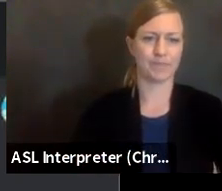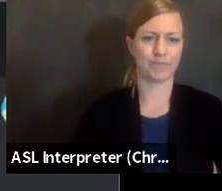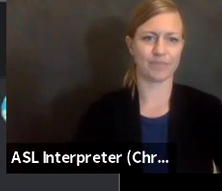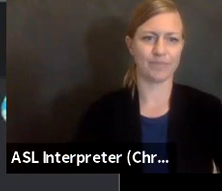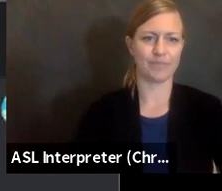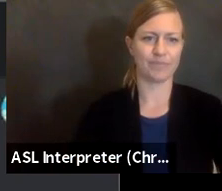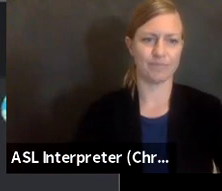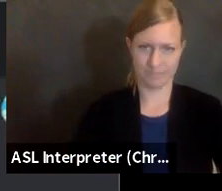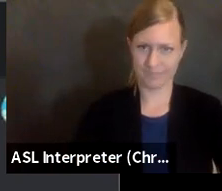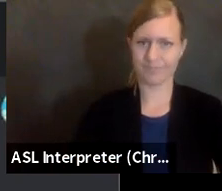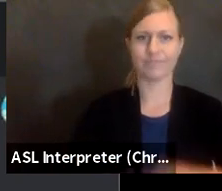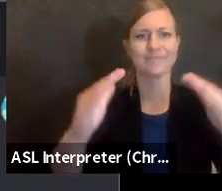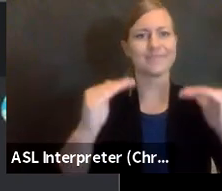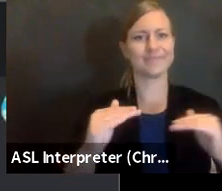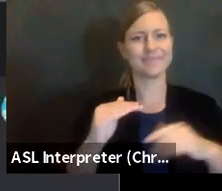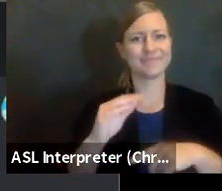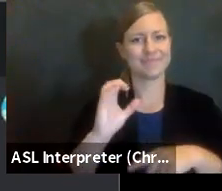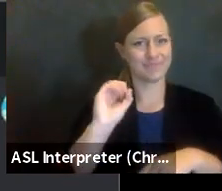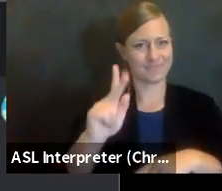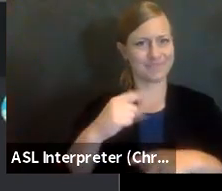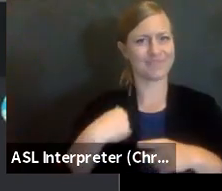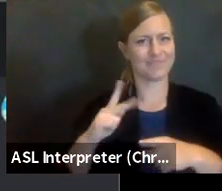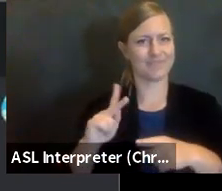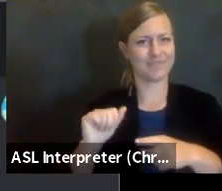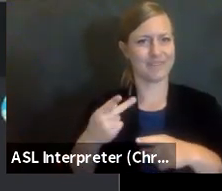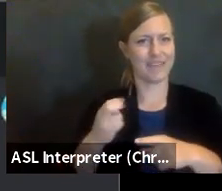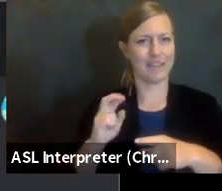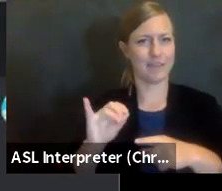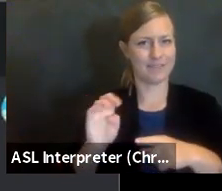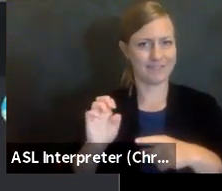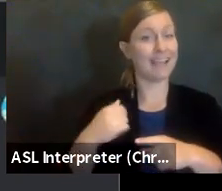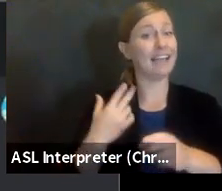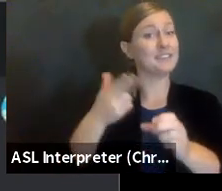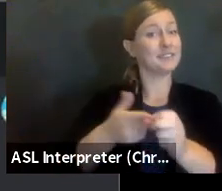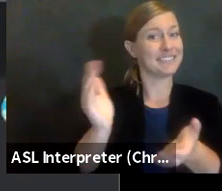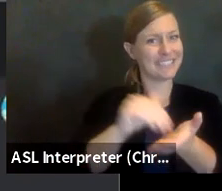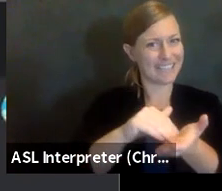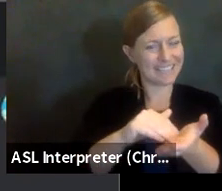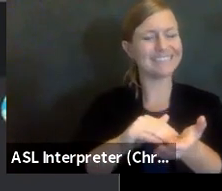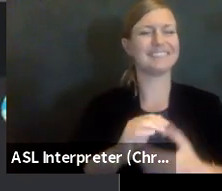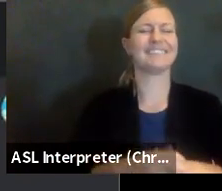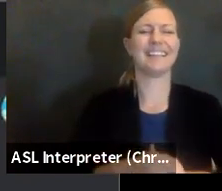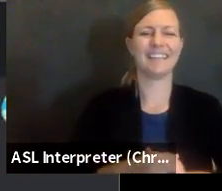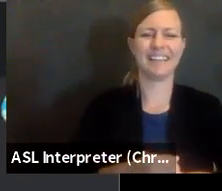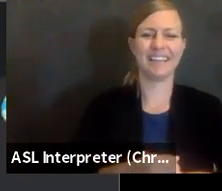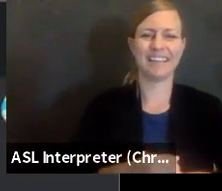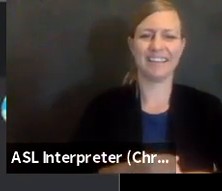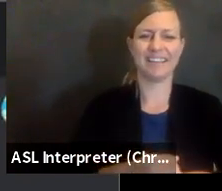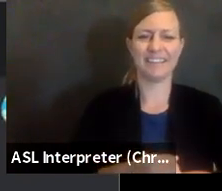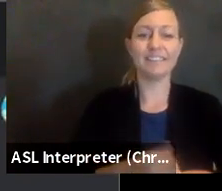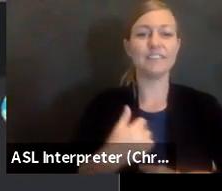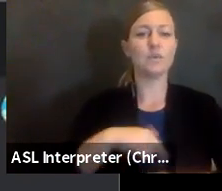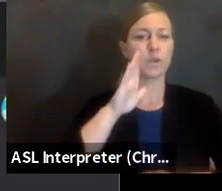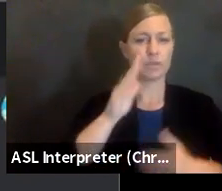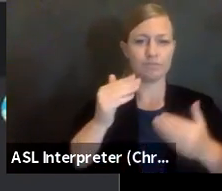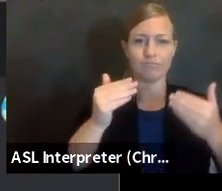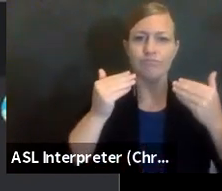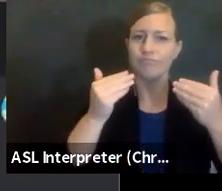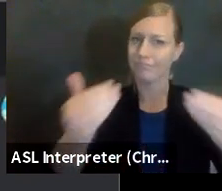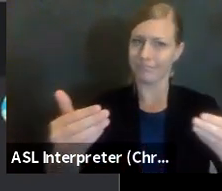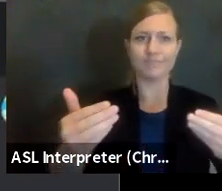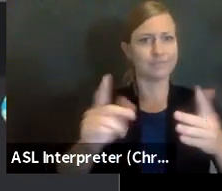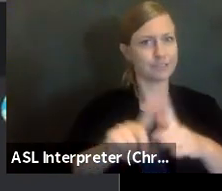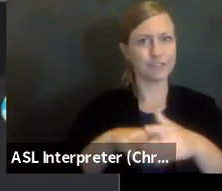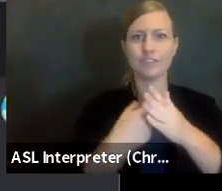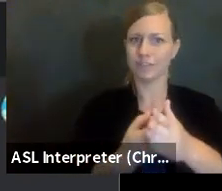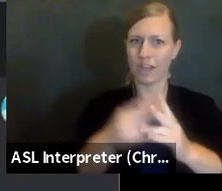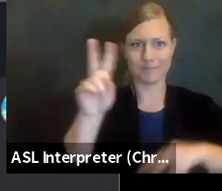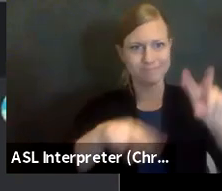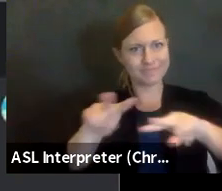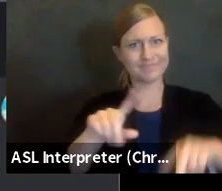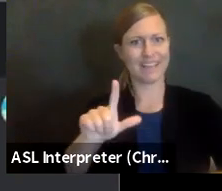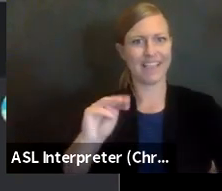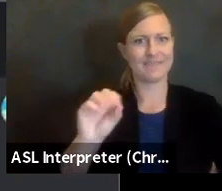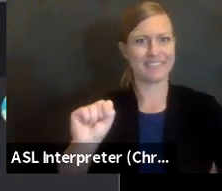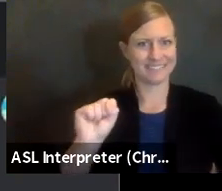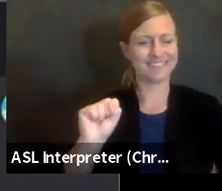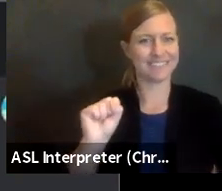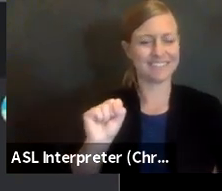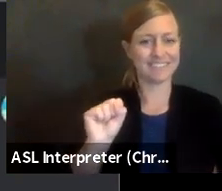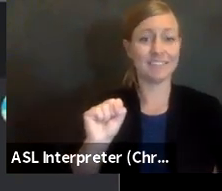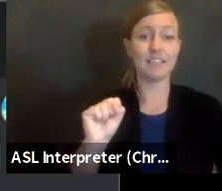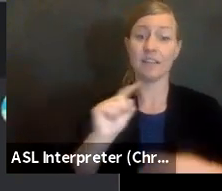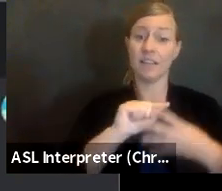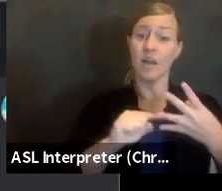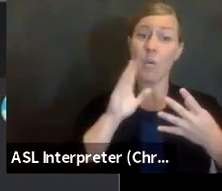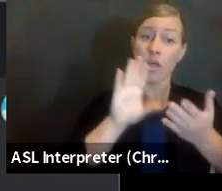ESD 112 - Katherine Livick: Alrighty. I will jump back in again. This is Katherine. And we're going to get started with diving into our LMS. So we're going to learn how to access. We're going to do a little tour.